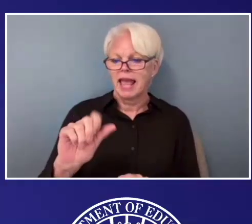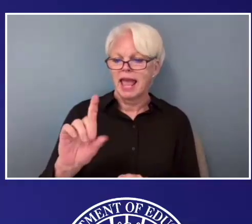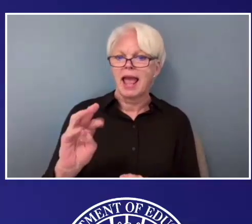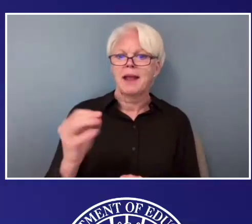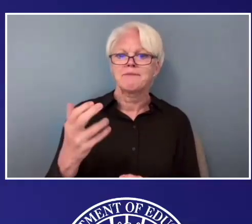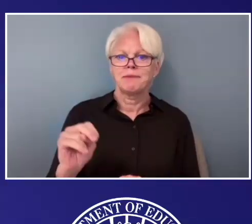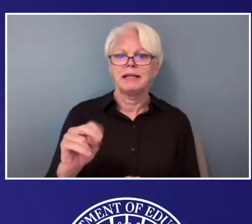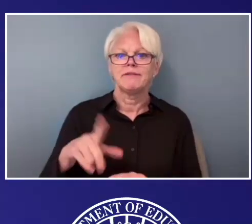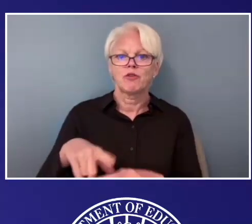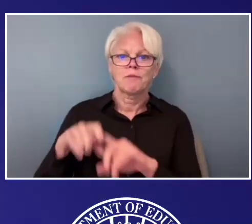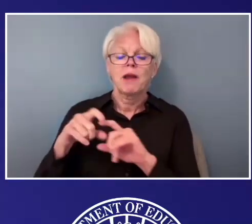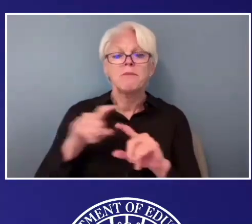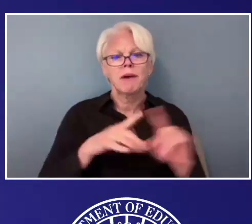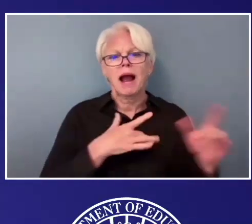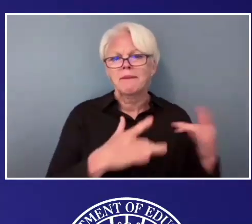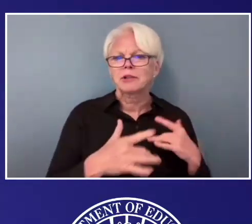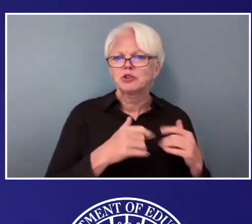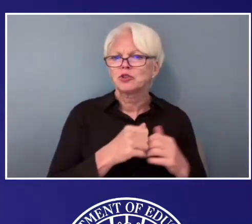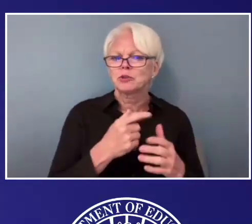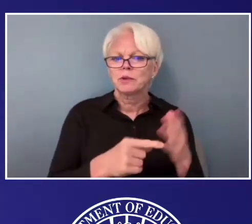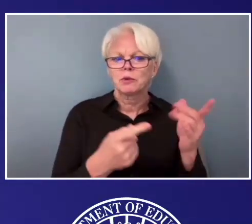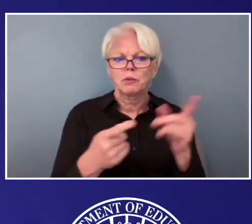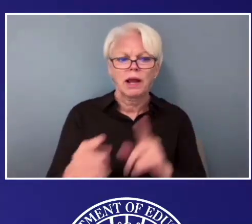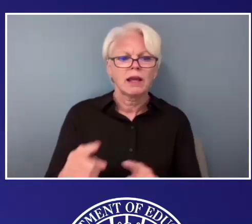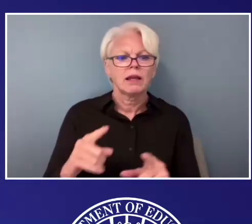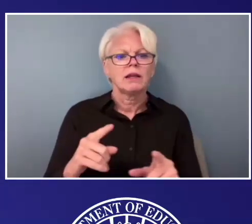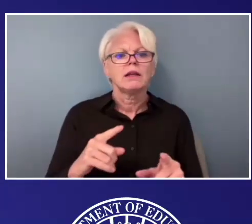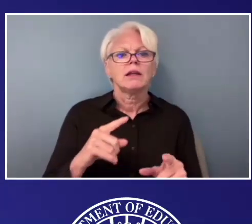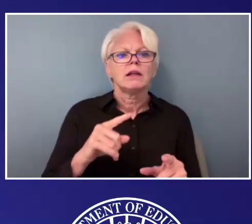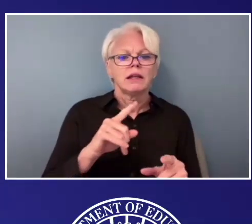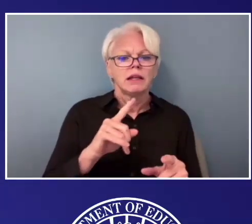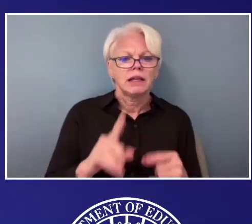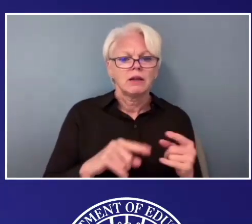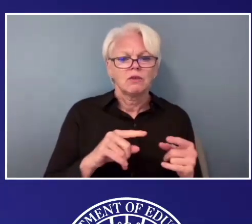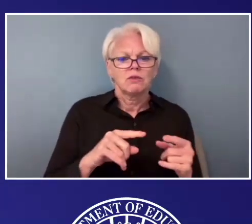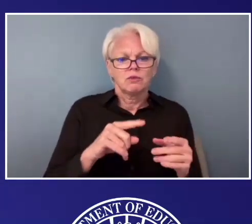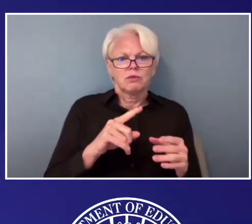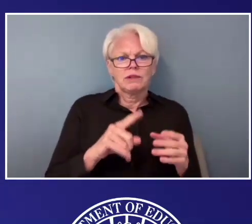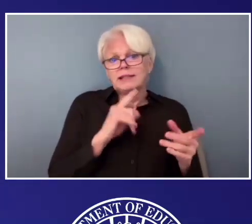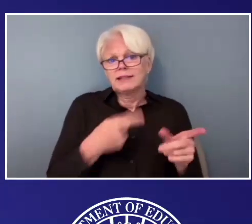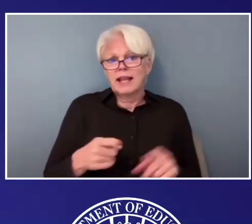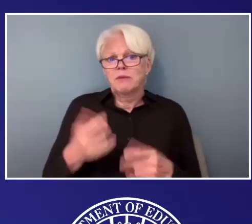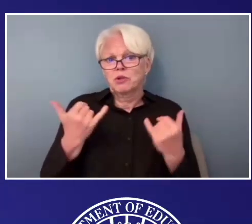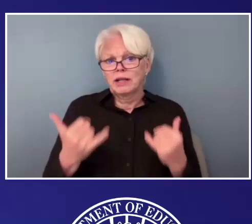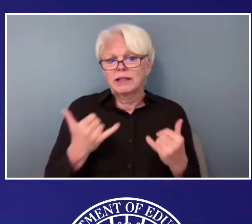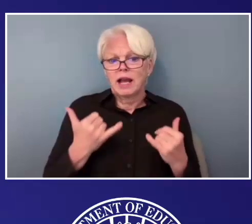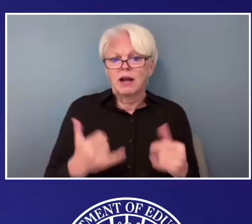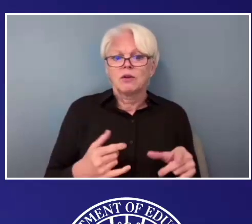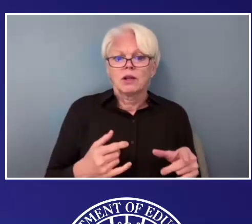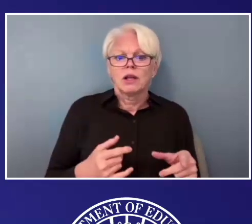concerned with what happens when and if, which is occurring right now, a loan servicer does not process the